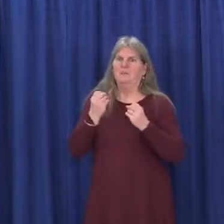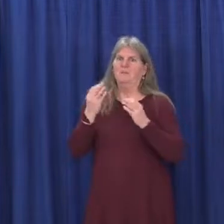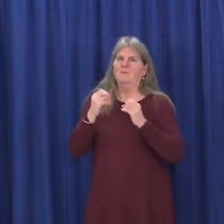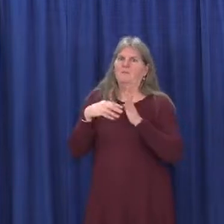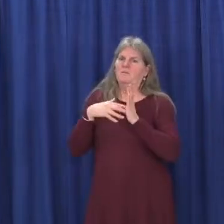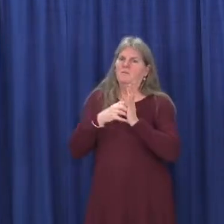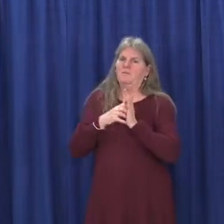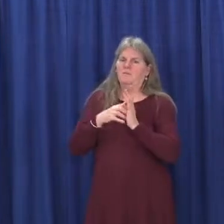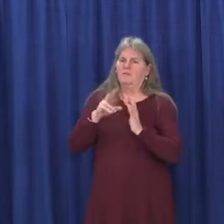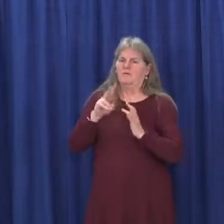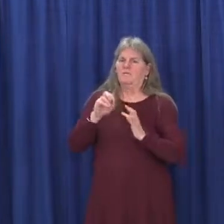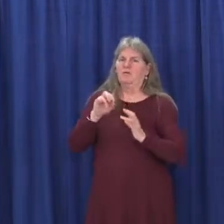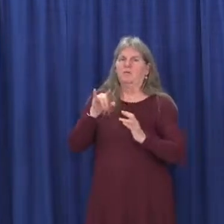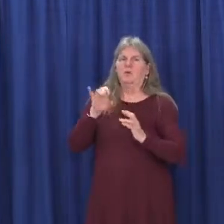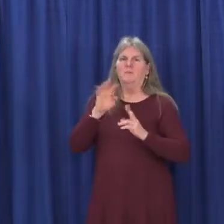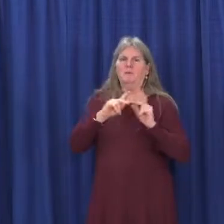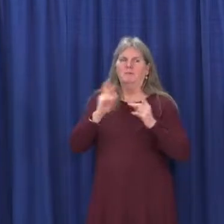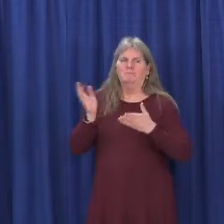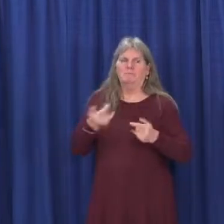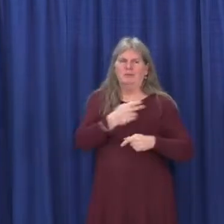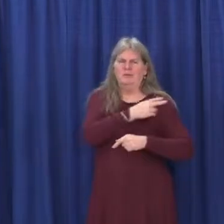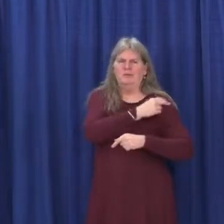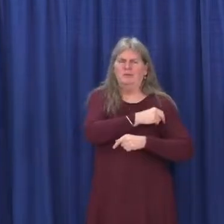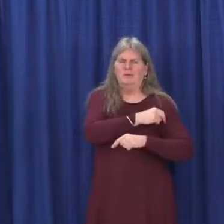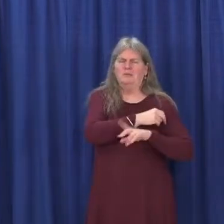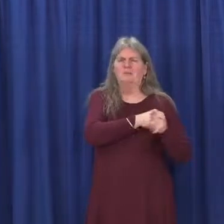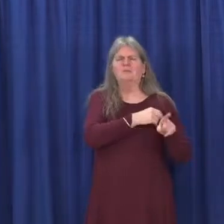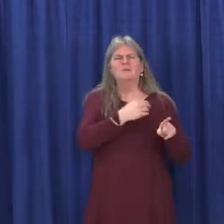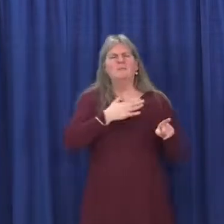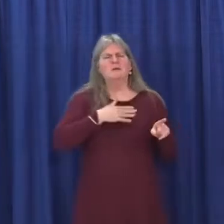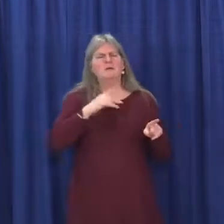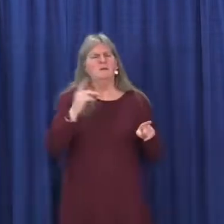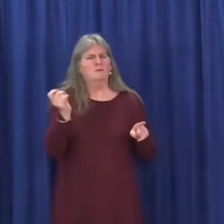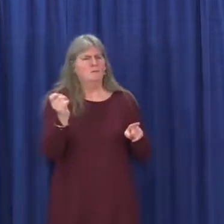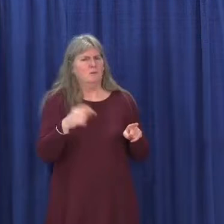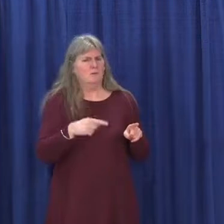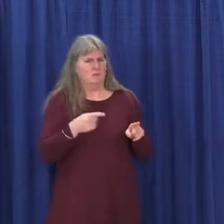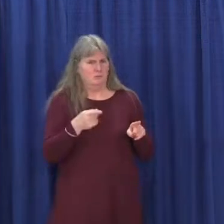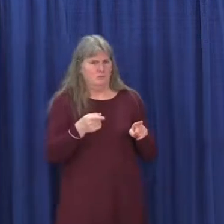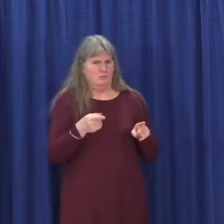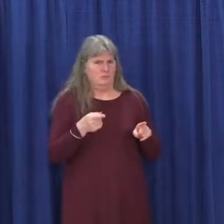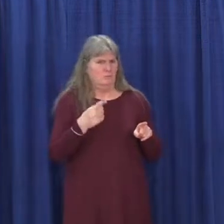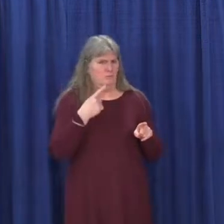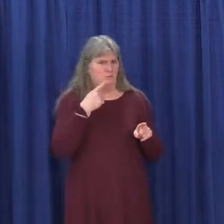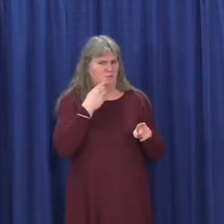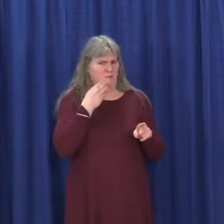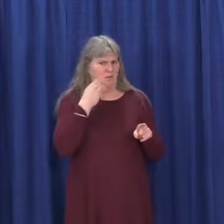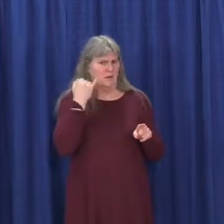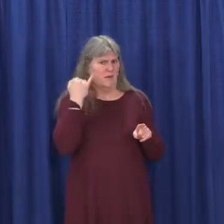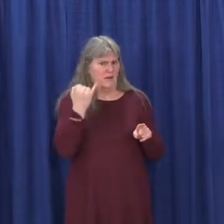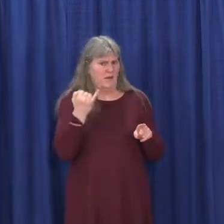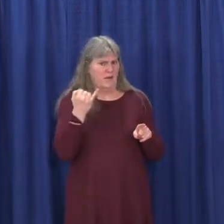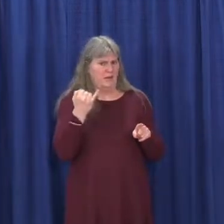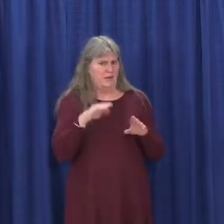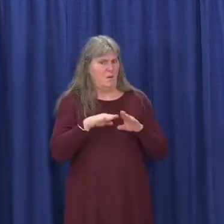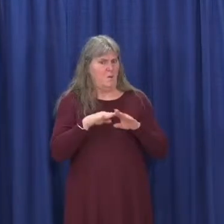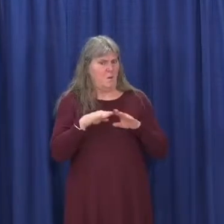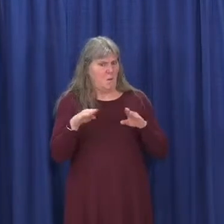So, I-- I guess my question is, are you sure it's a good idea to ease restrictions now?